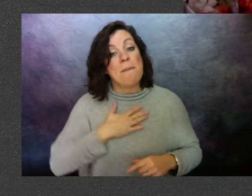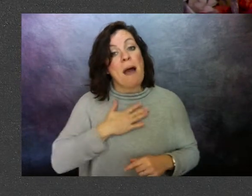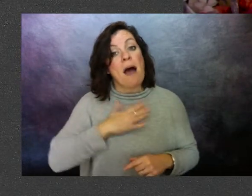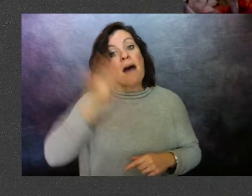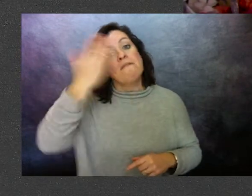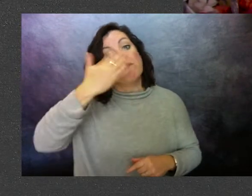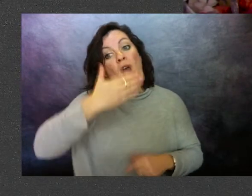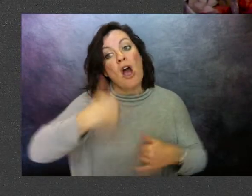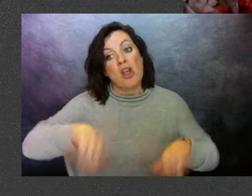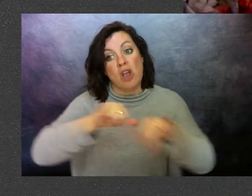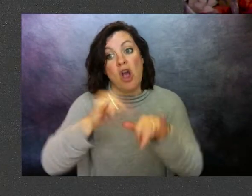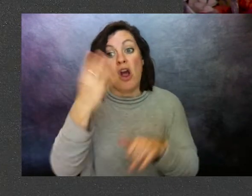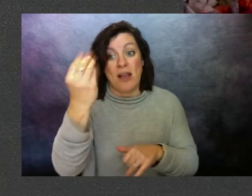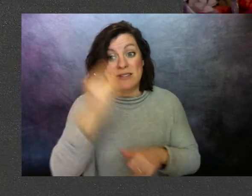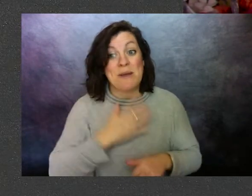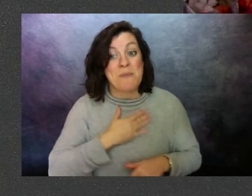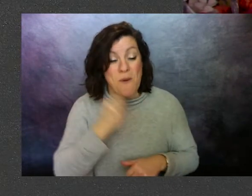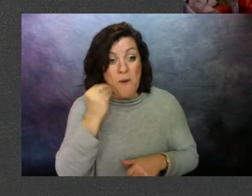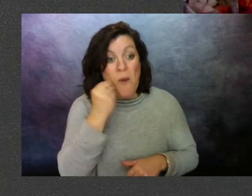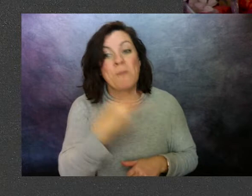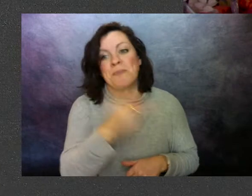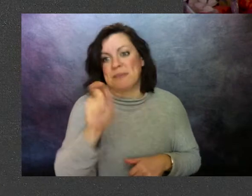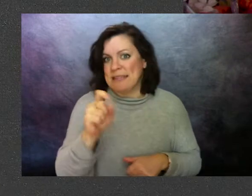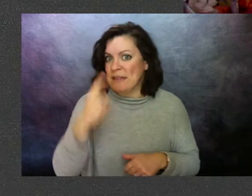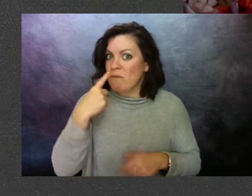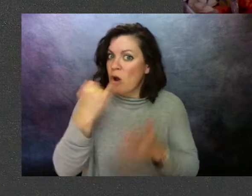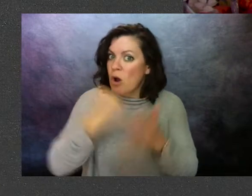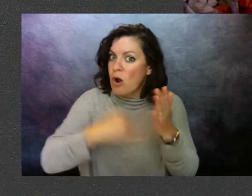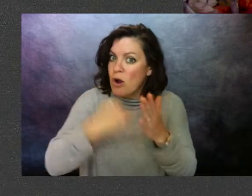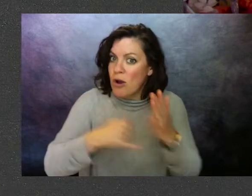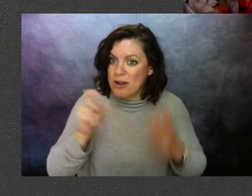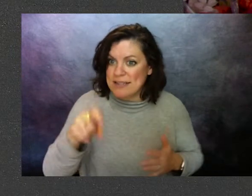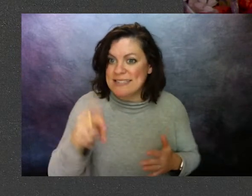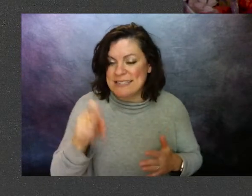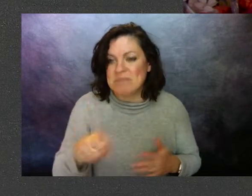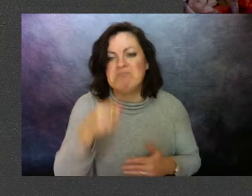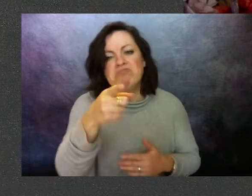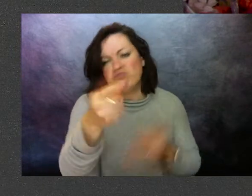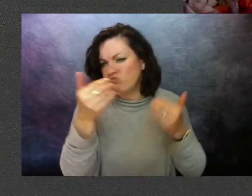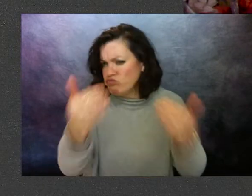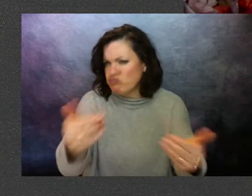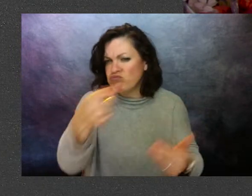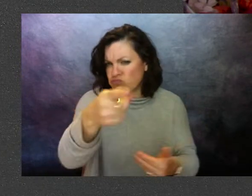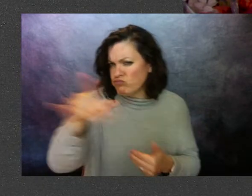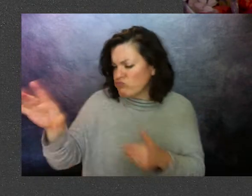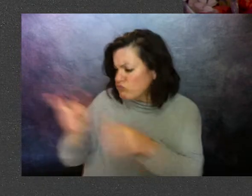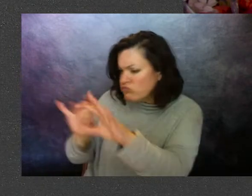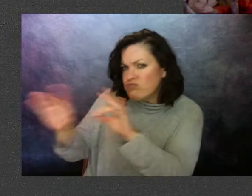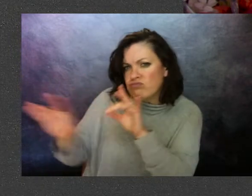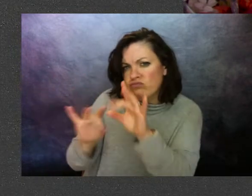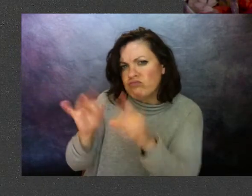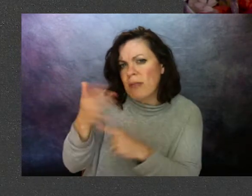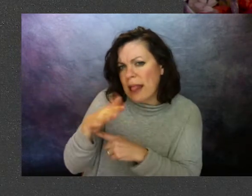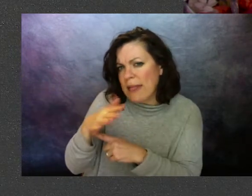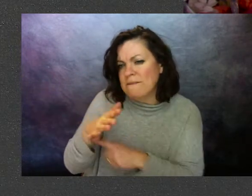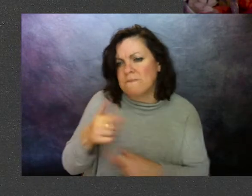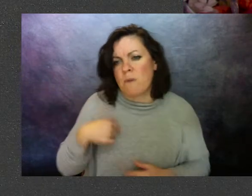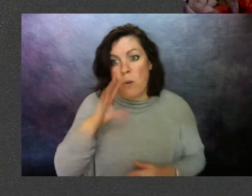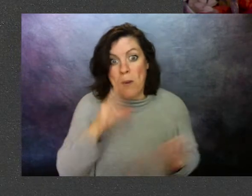So, I'm gonna use these leaves for a part of our craft today. So, I'm gonna get all of the rest of the things we're gonna need and I'm gonna meet you right back here